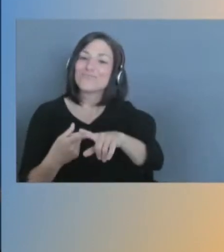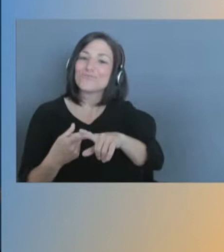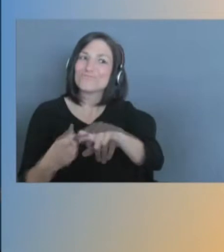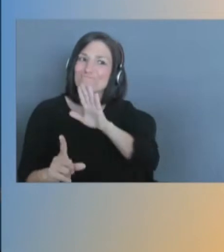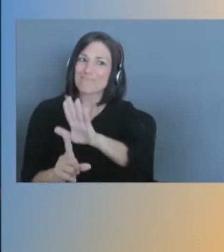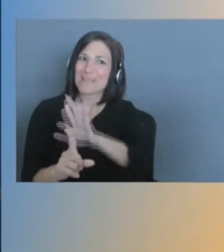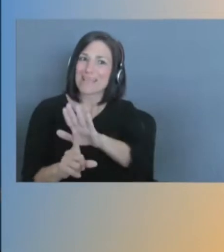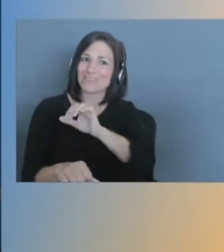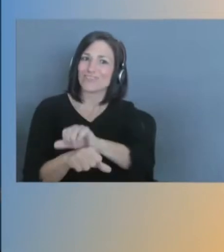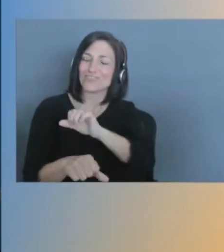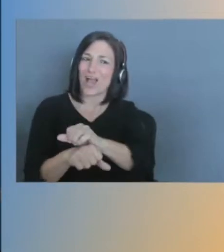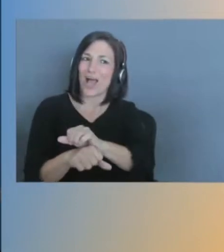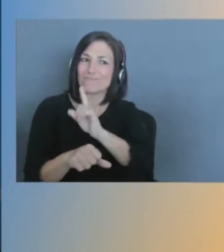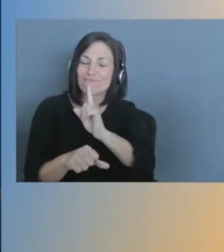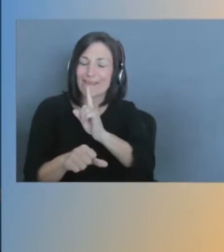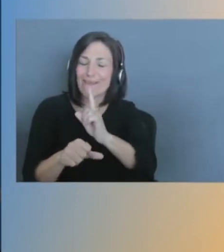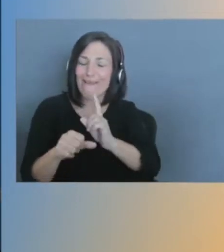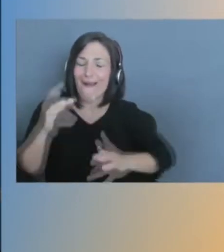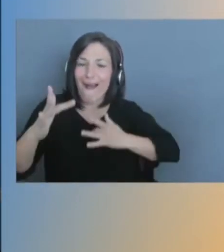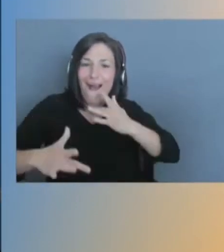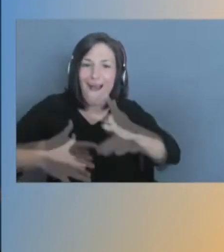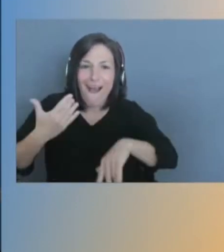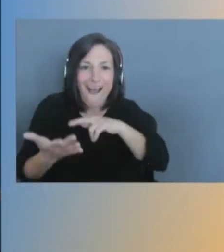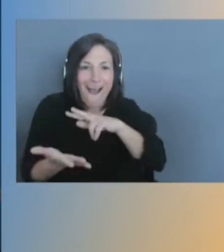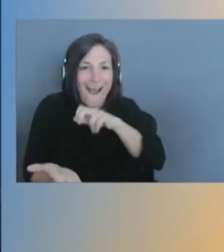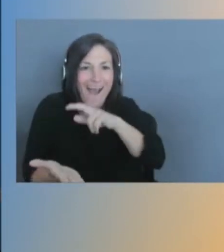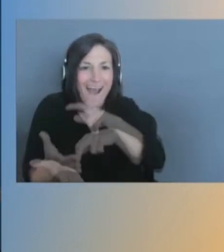You can totally see the passion in it. I love that. - Exactly.